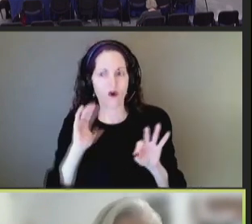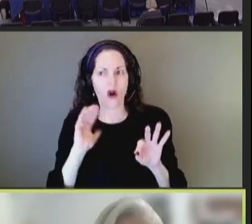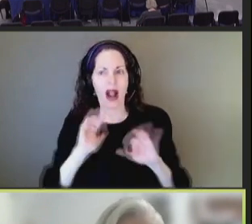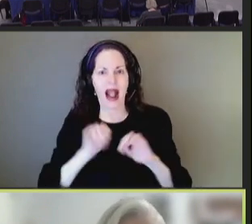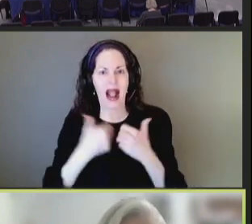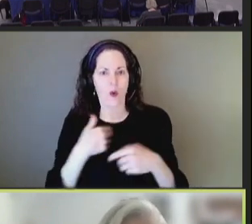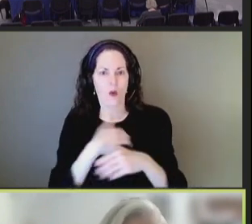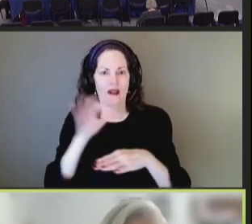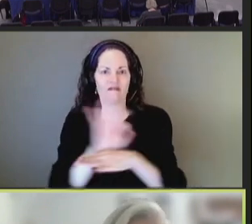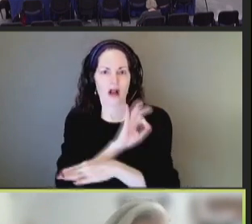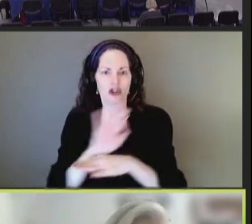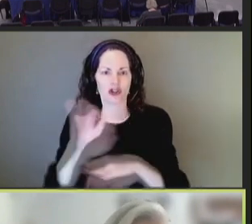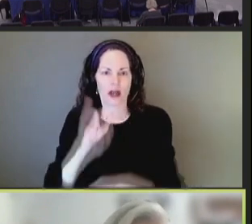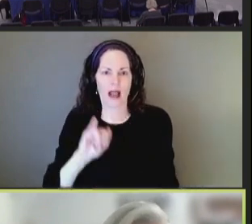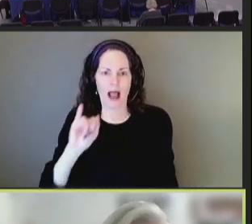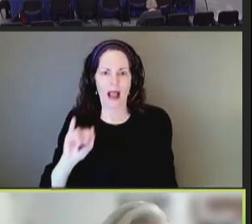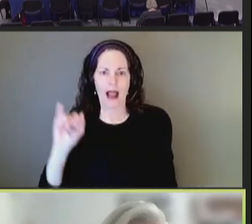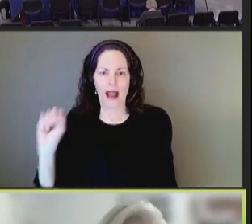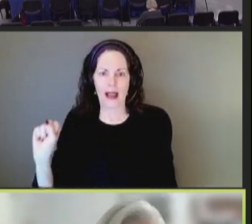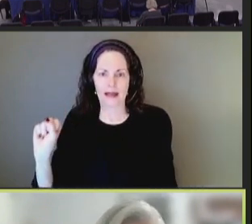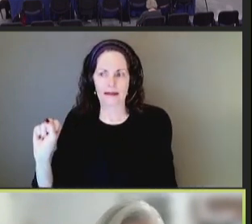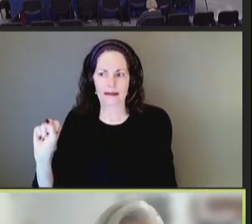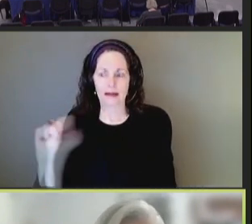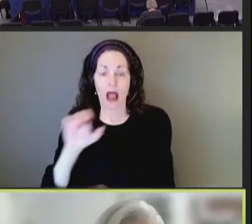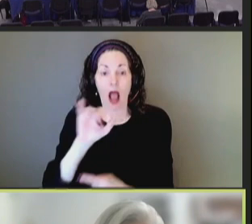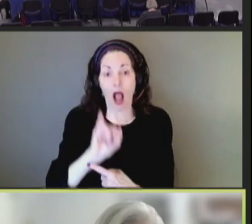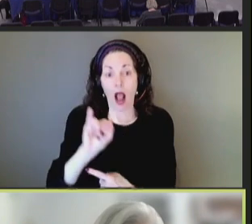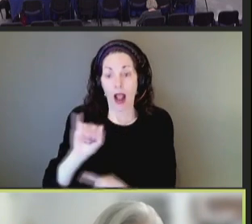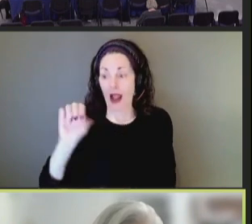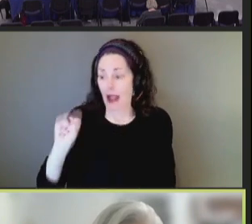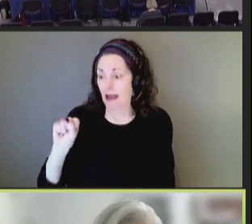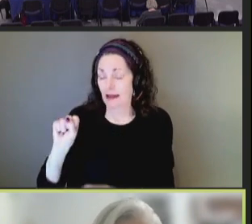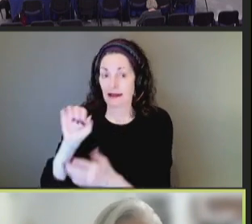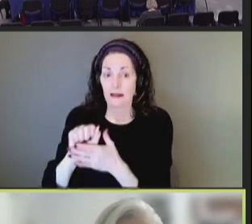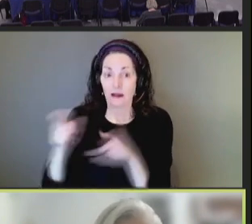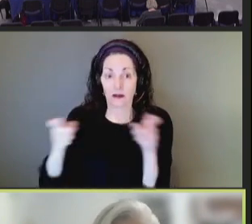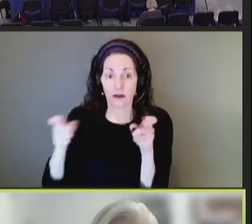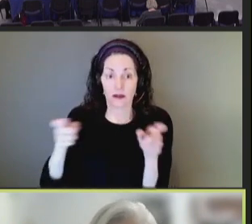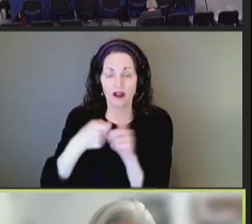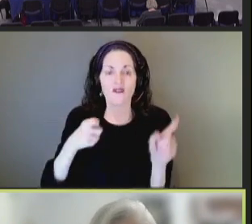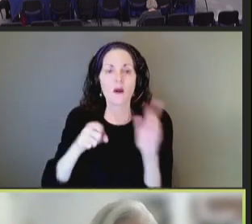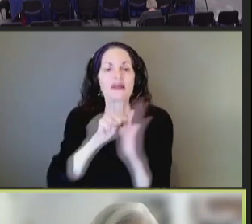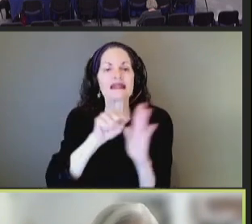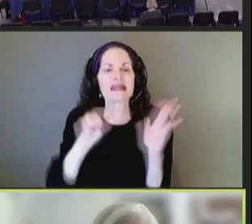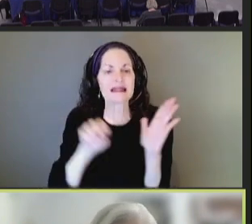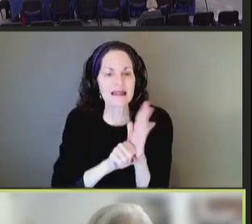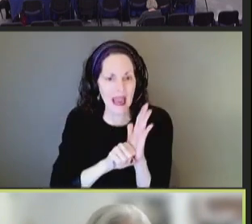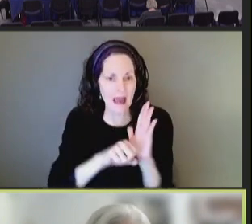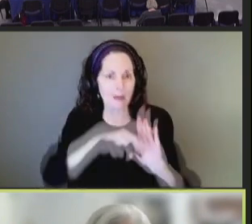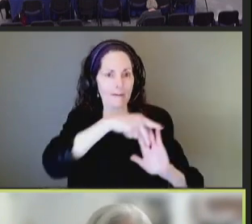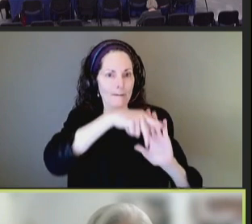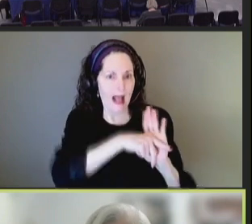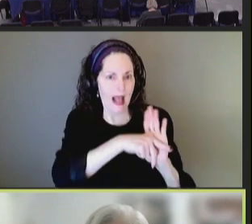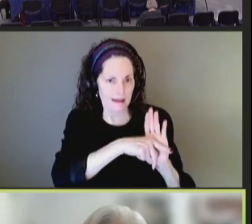and that IIS are governed by state level policies. And these policies vary across the country,